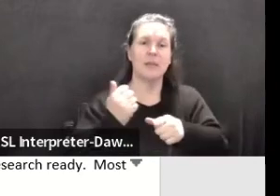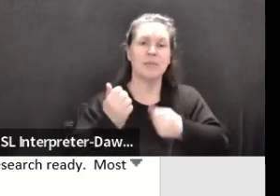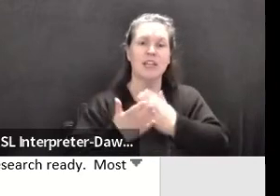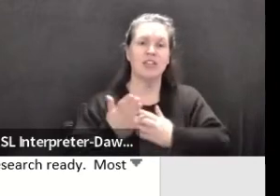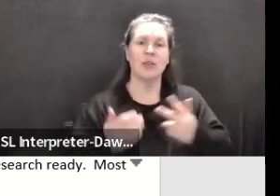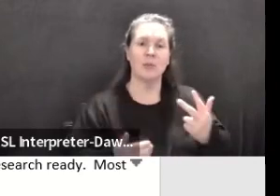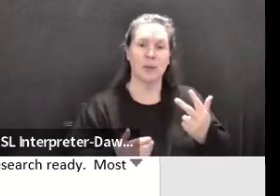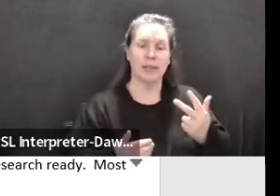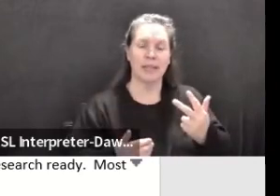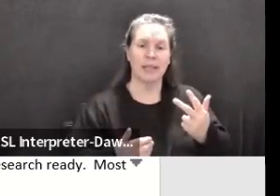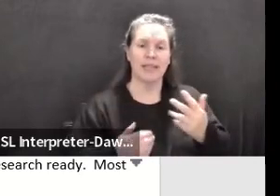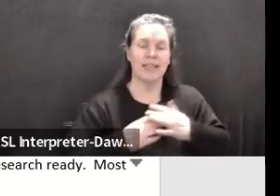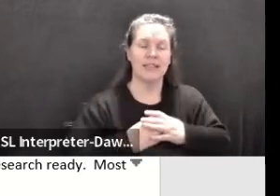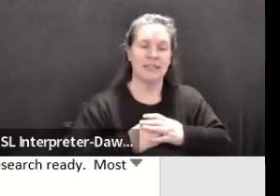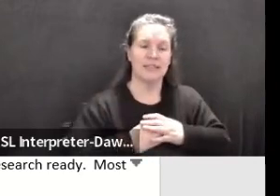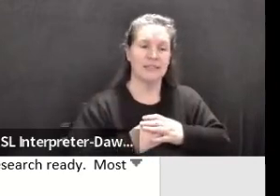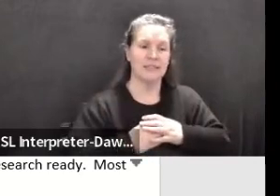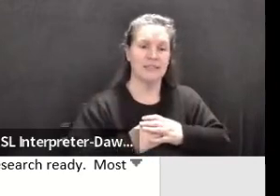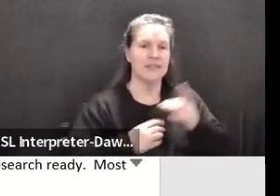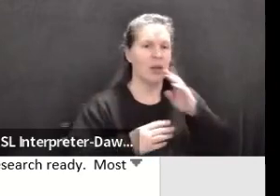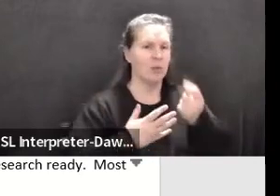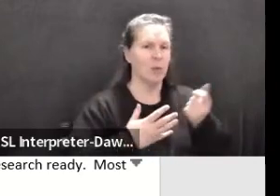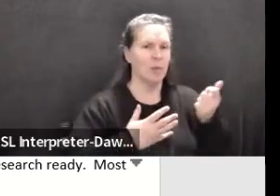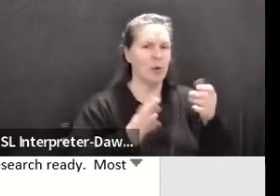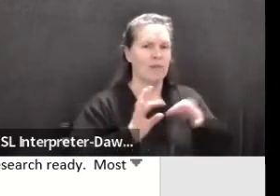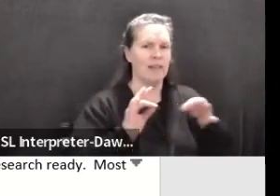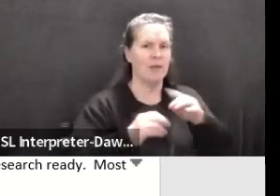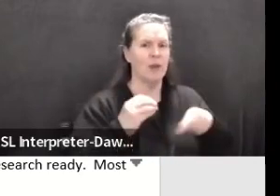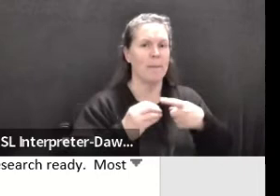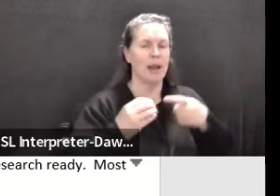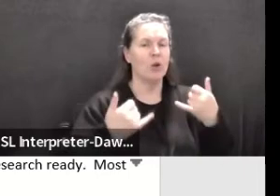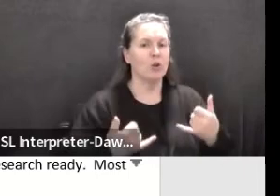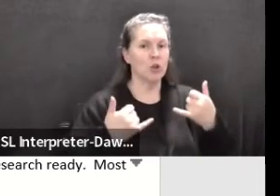I would also remove the language about being current within four years.